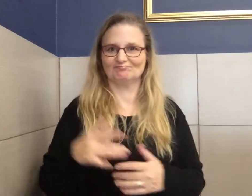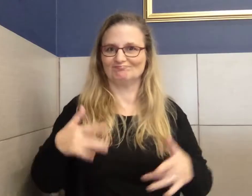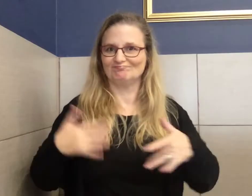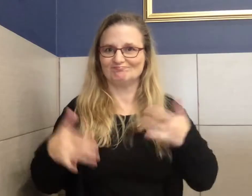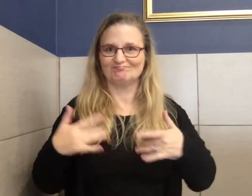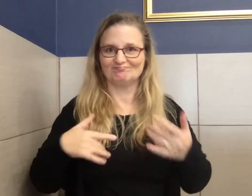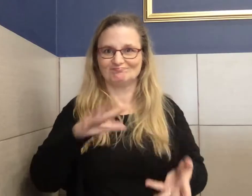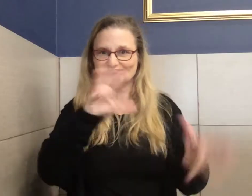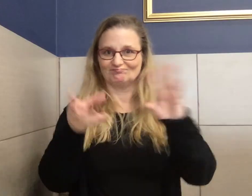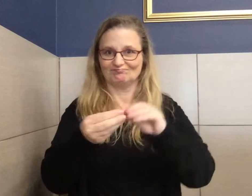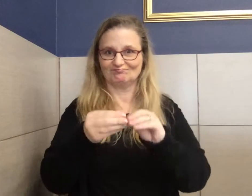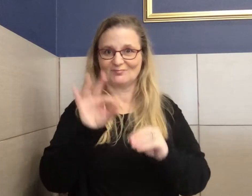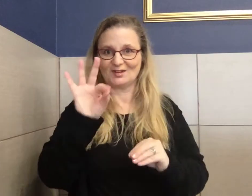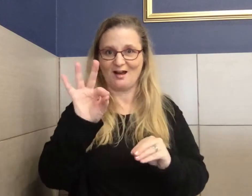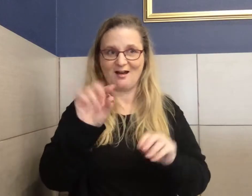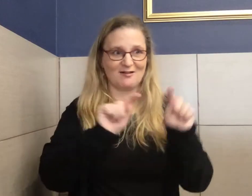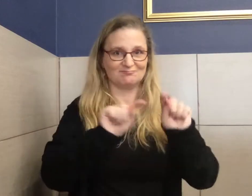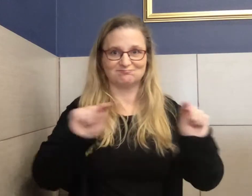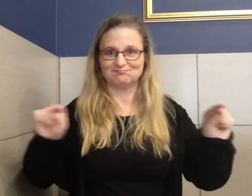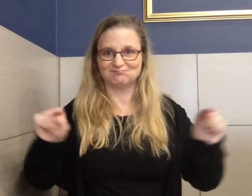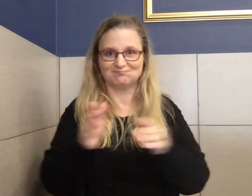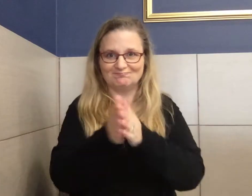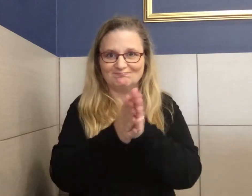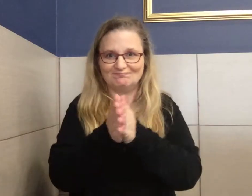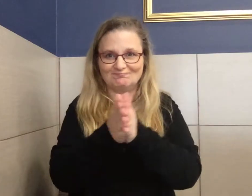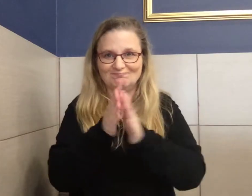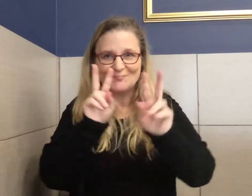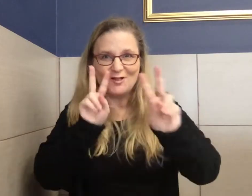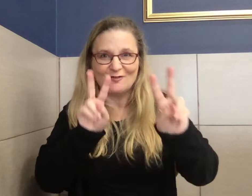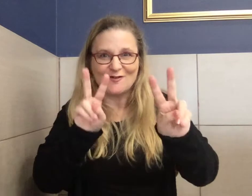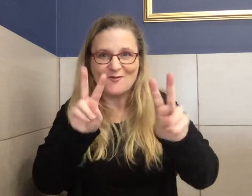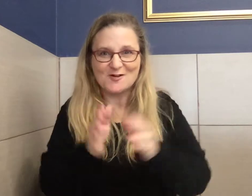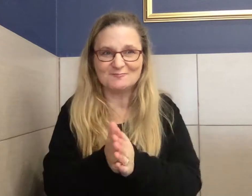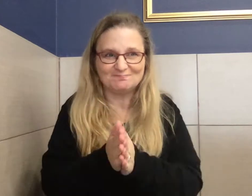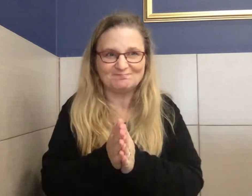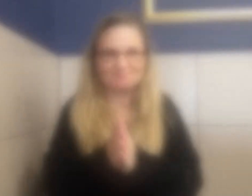Very exciting times, 9 different locations are looking forward to the big day.